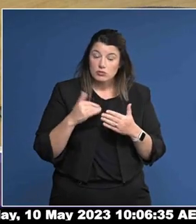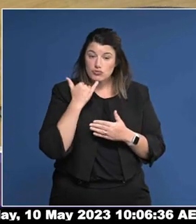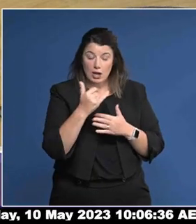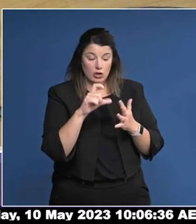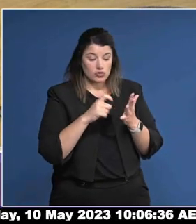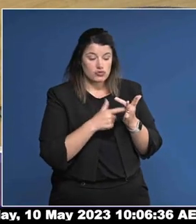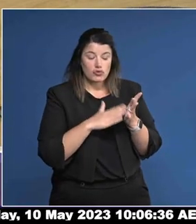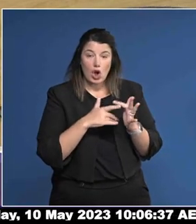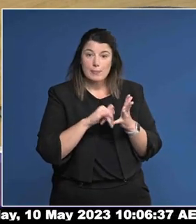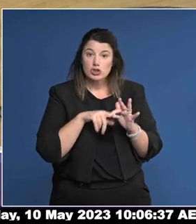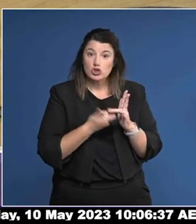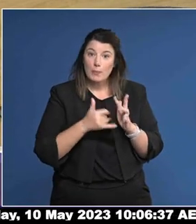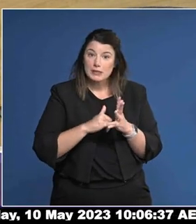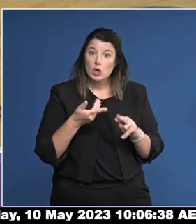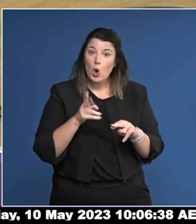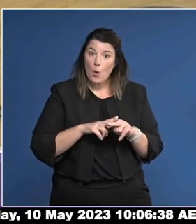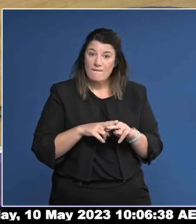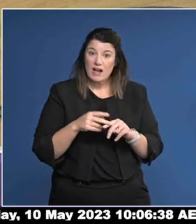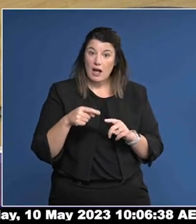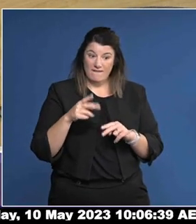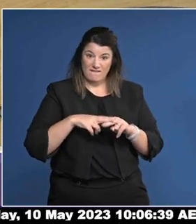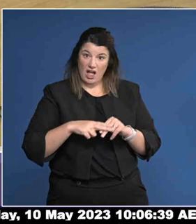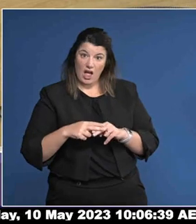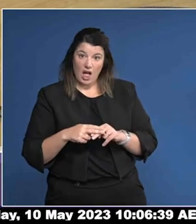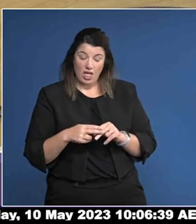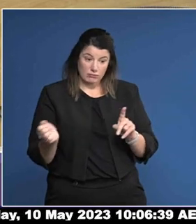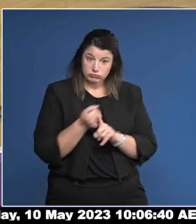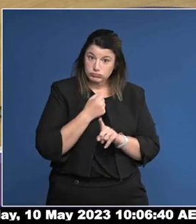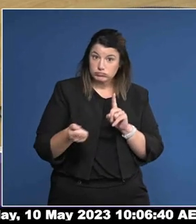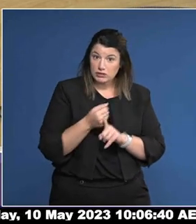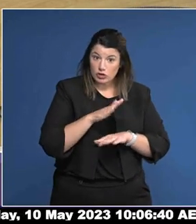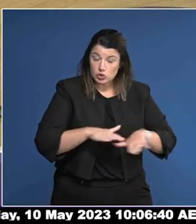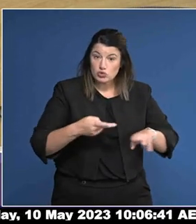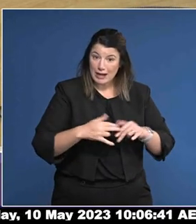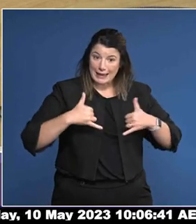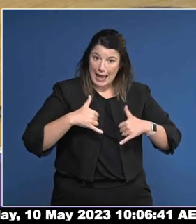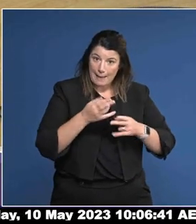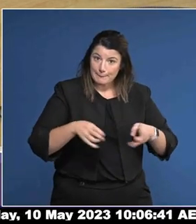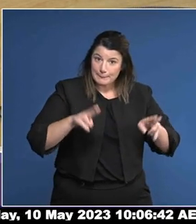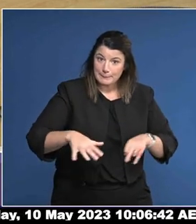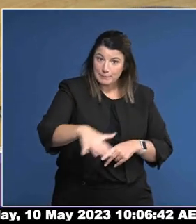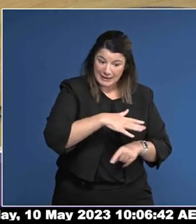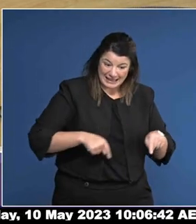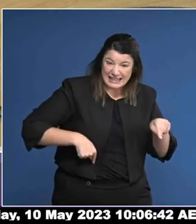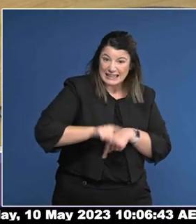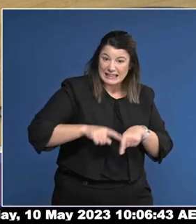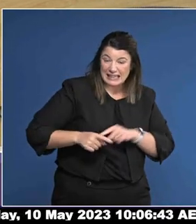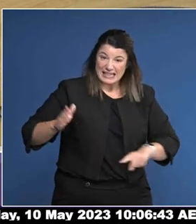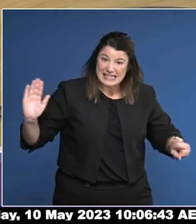about Paul Barrett's physical treatment of the children at a camp ground? Kicking, hitting, slapping?